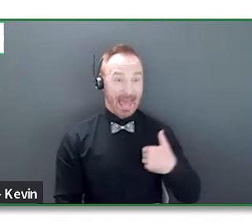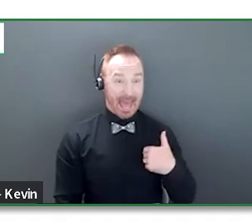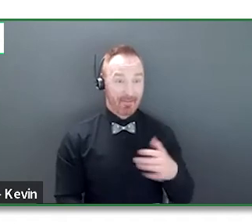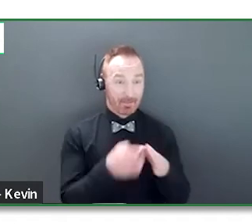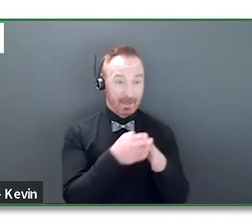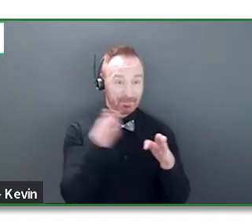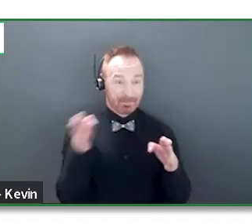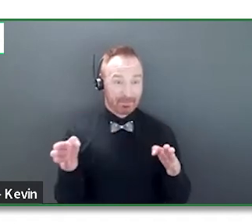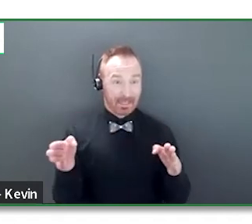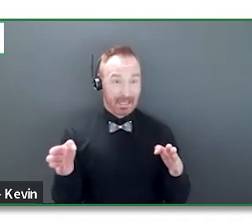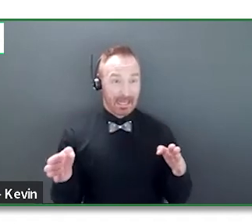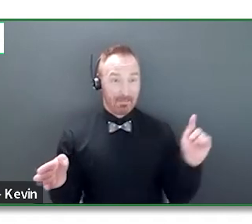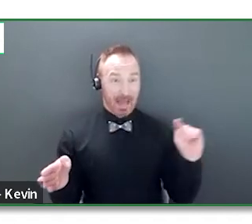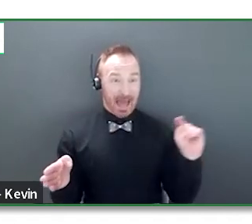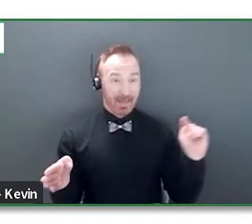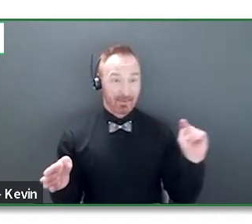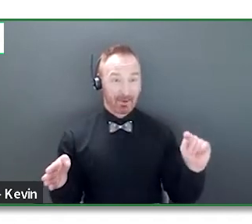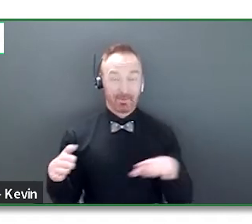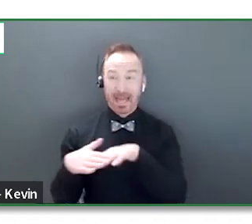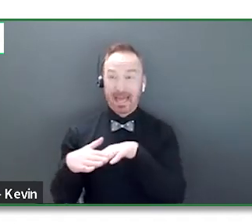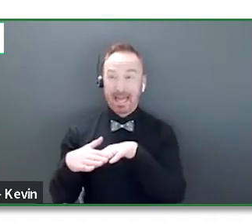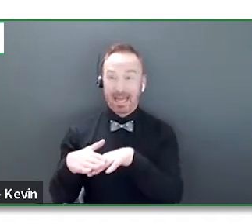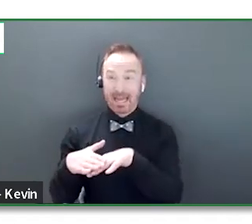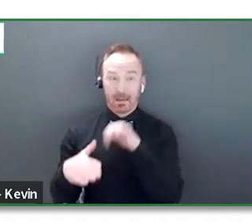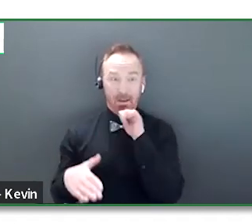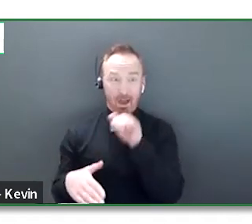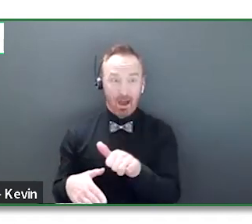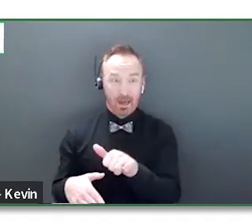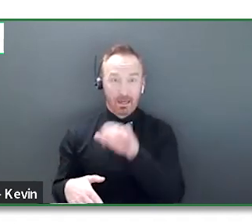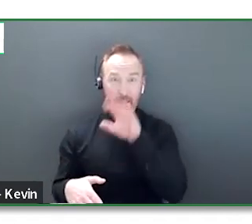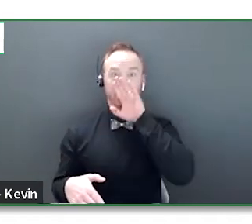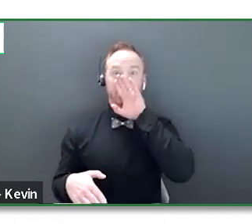work with each site to move towards.